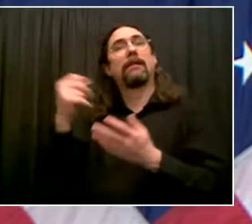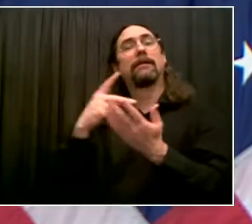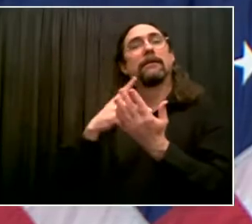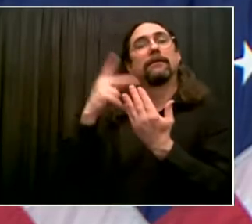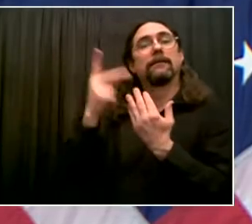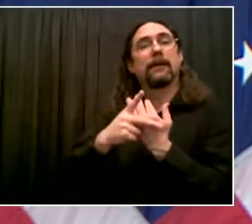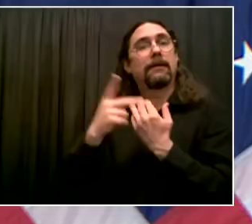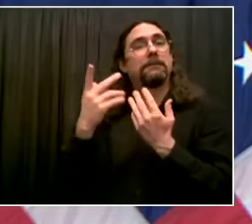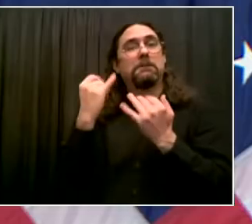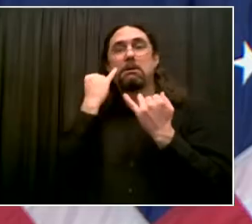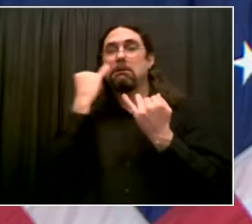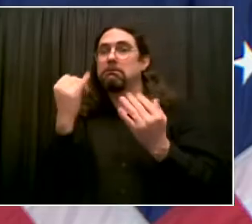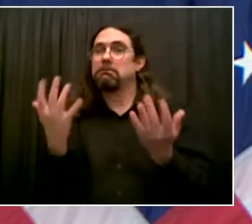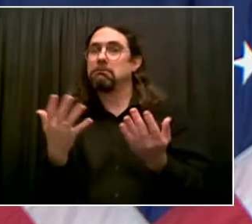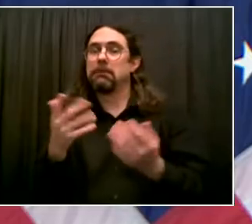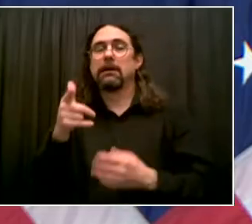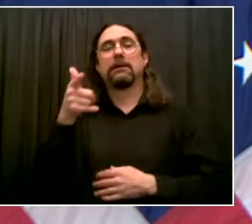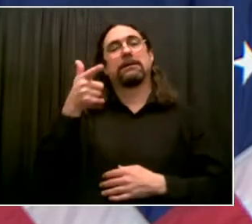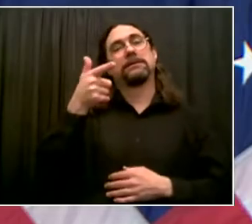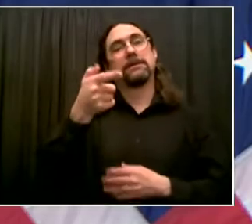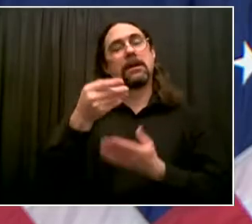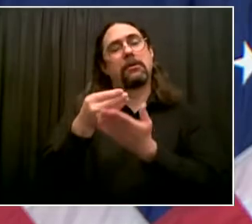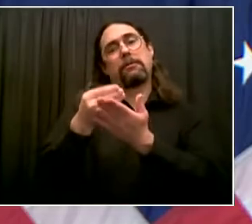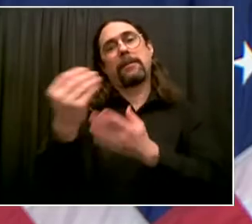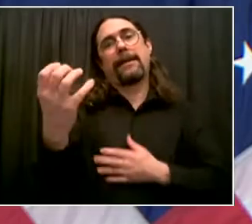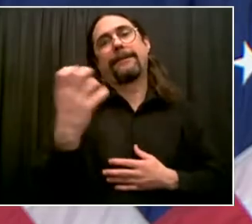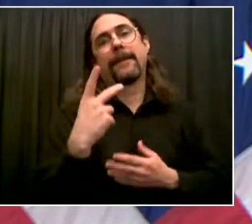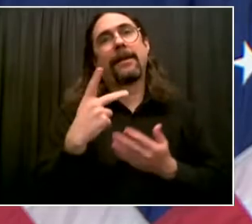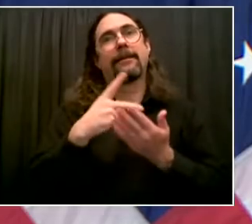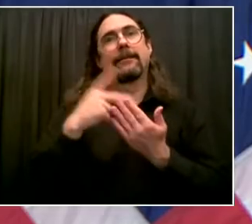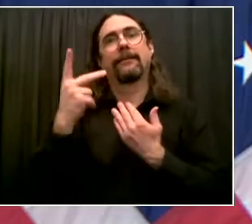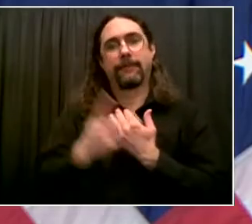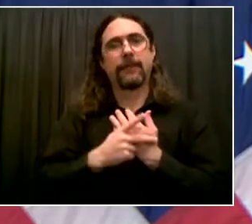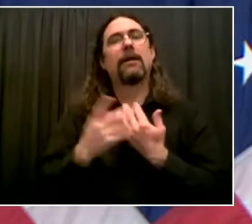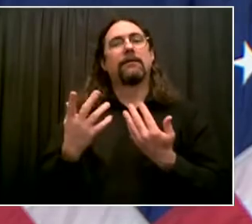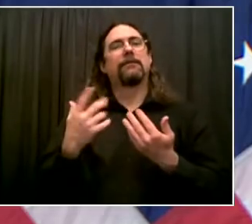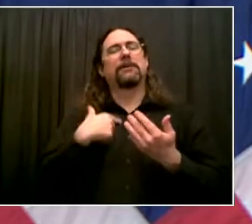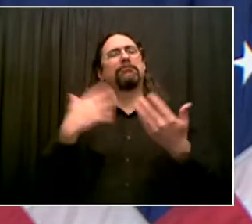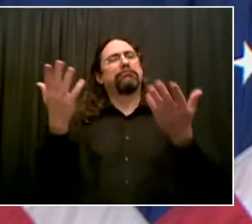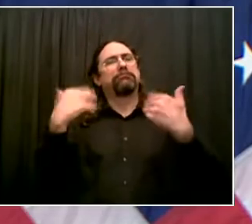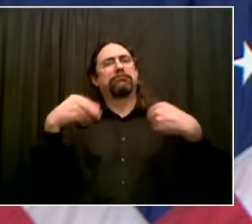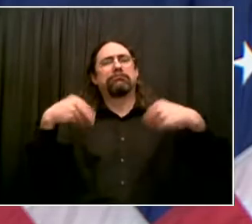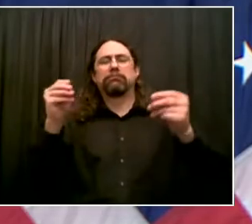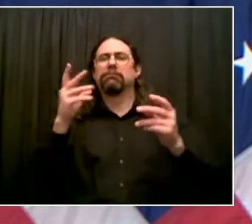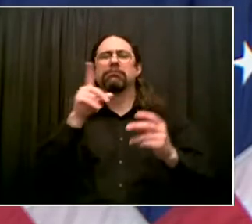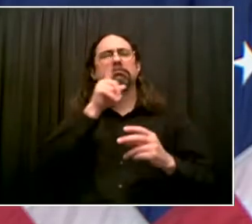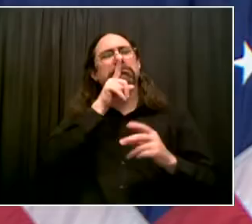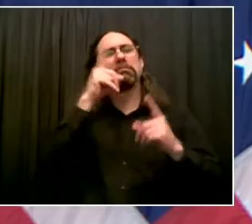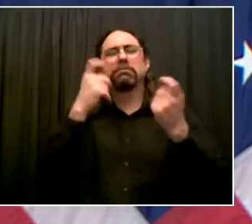FIREARM RECOVERED. WE WANT TO IMPLEMENT MORE GUN